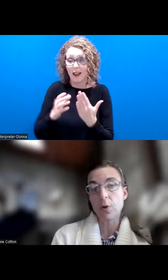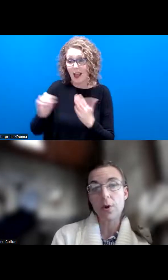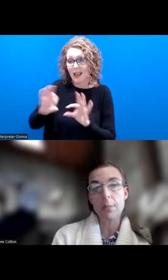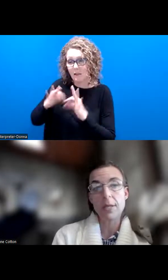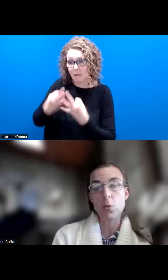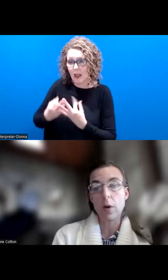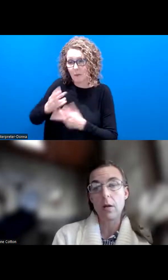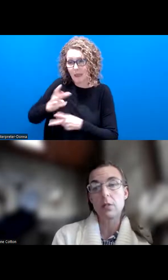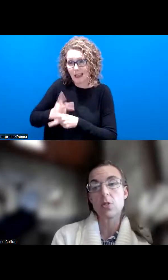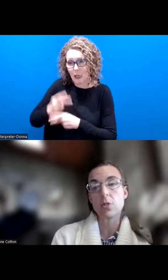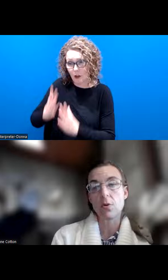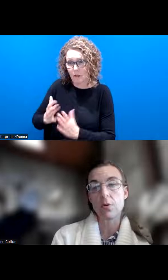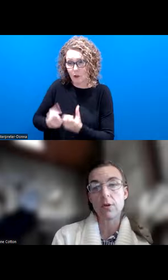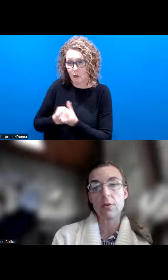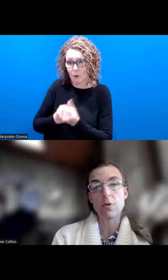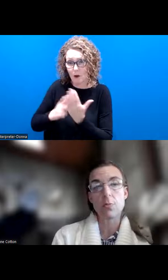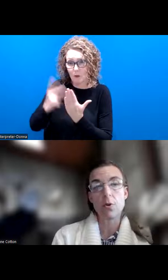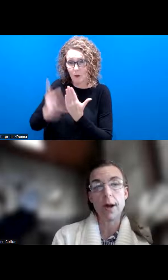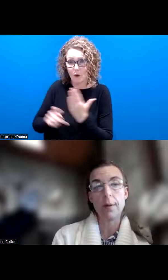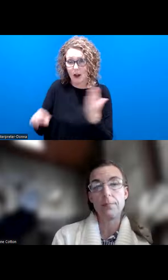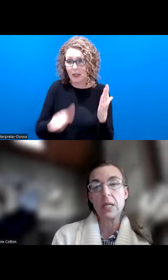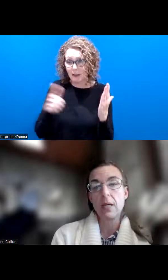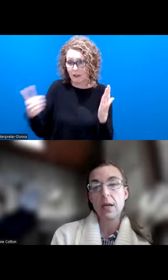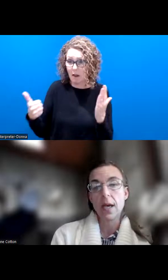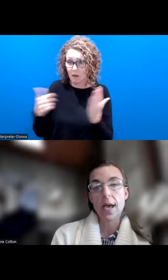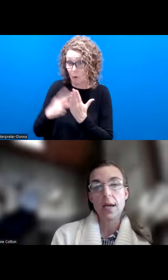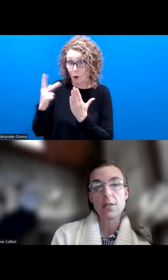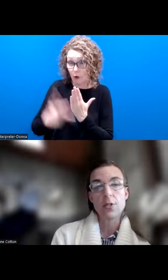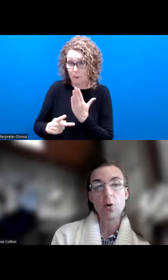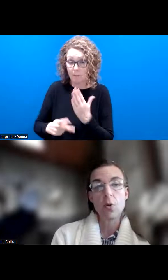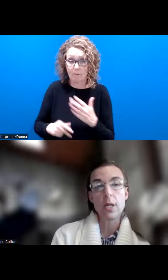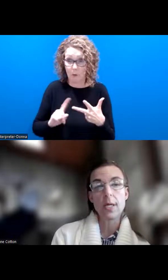if we don't realize it.